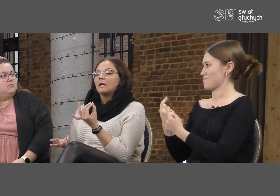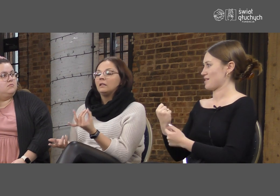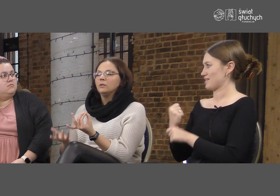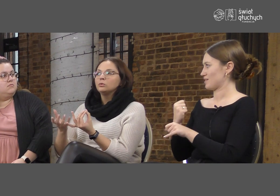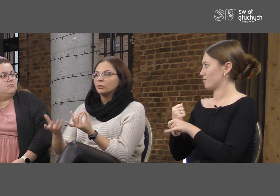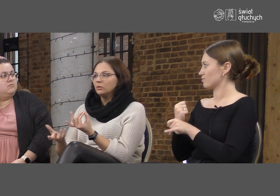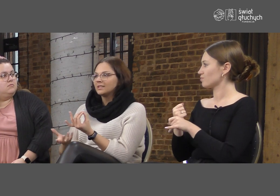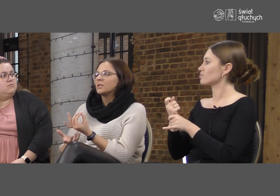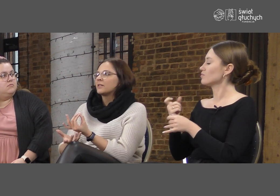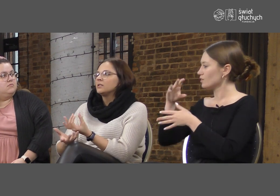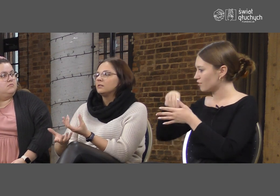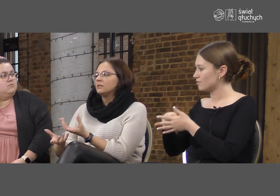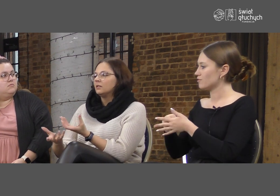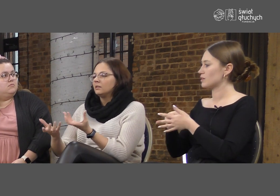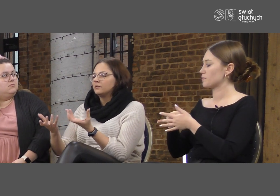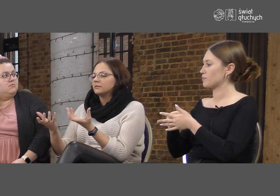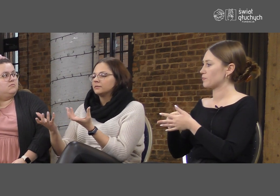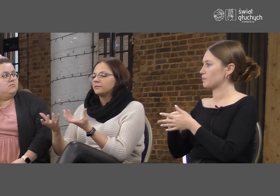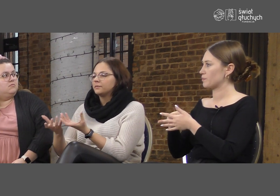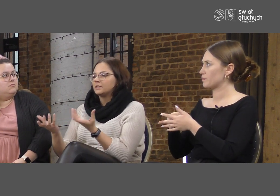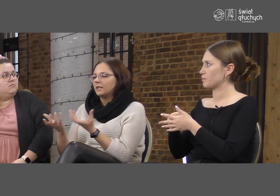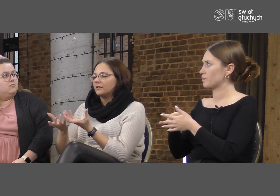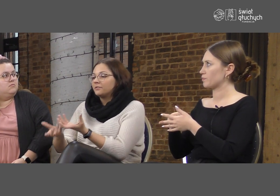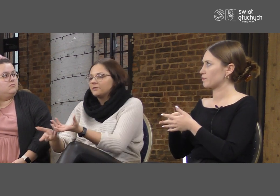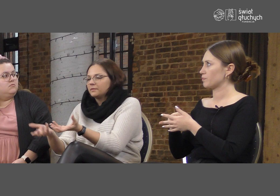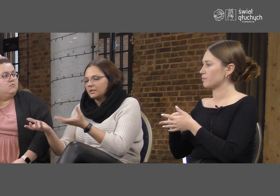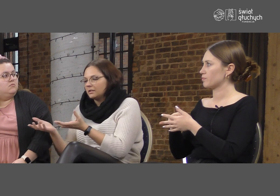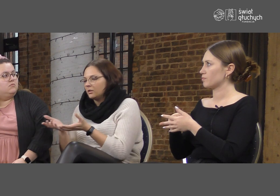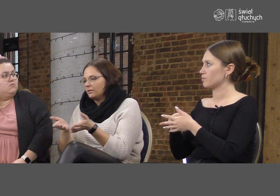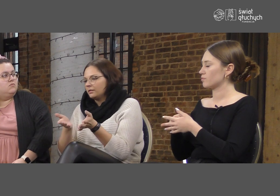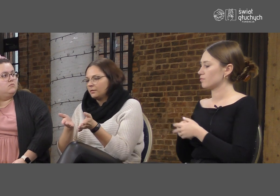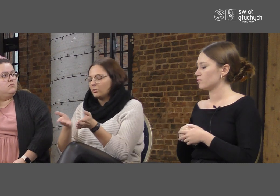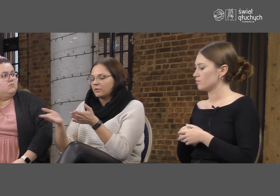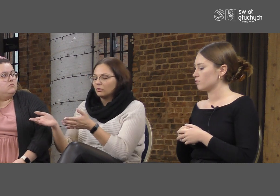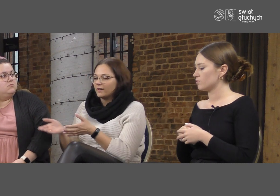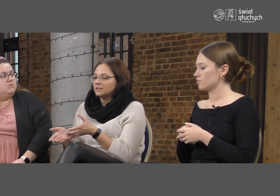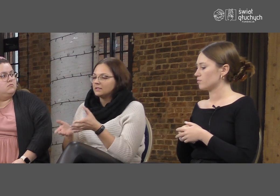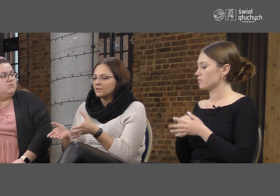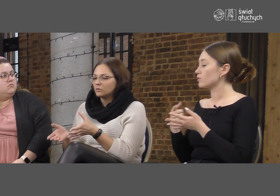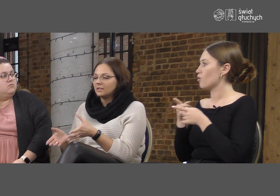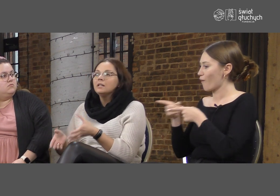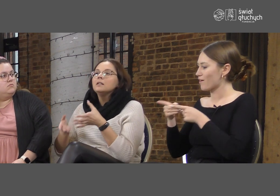And here, in these targeted competitions